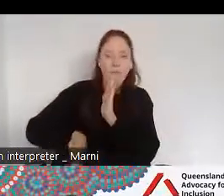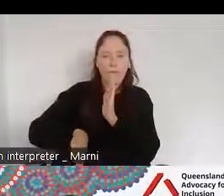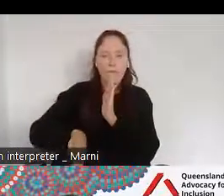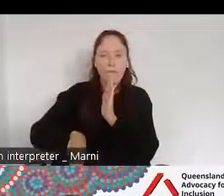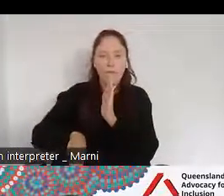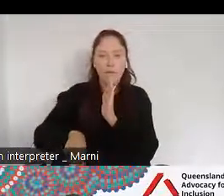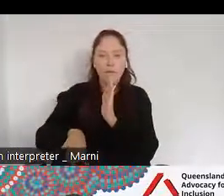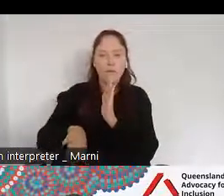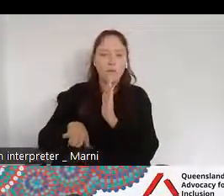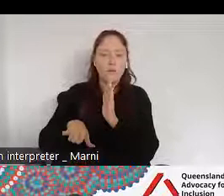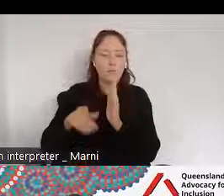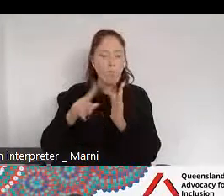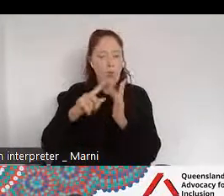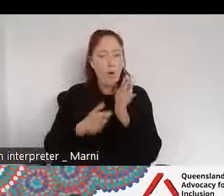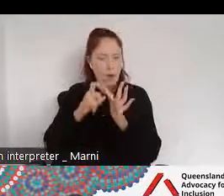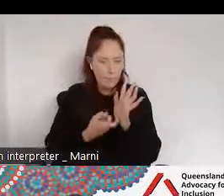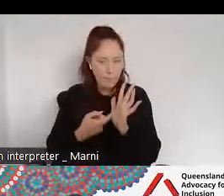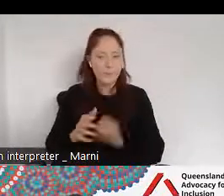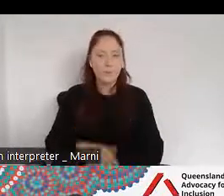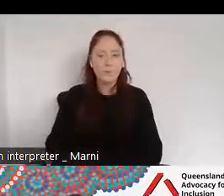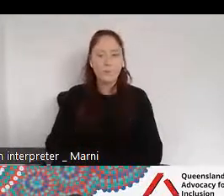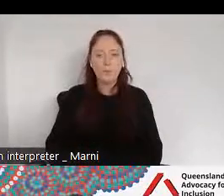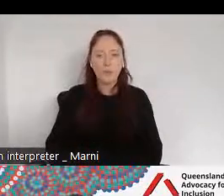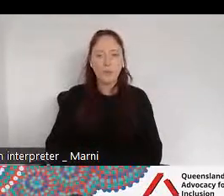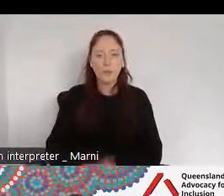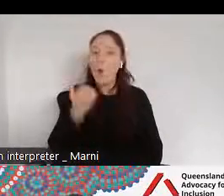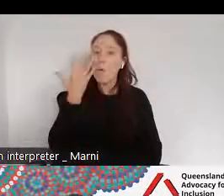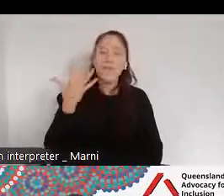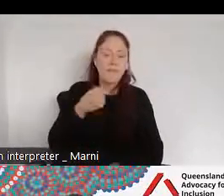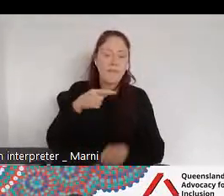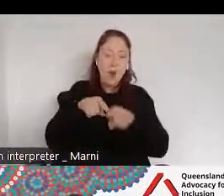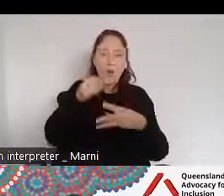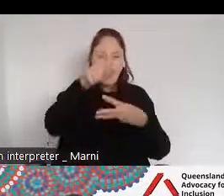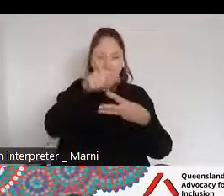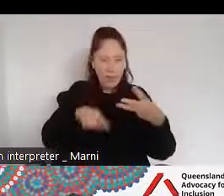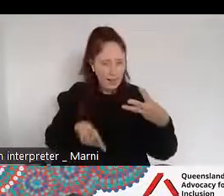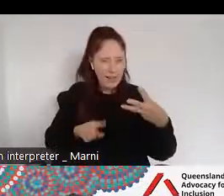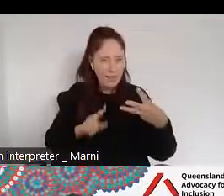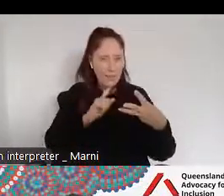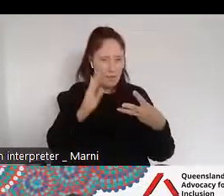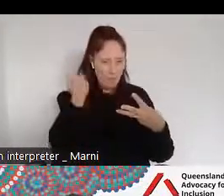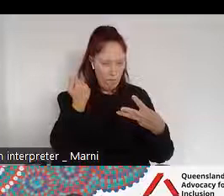so going back to the three criteria we discussed a little earlier on in making the original order.